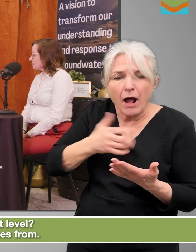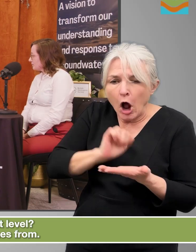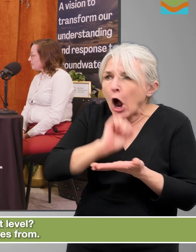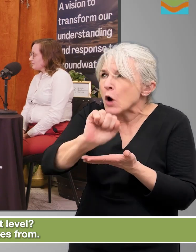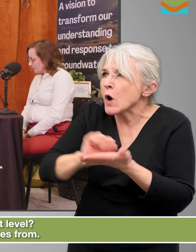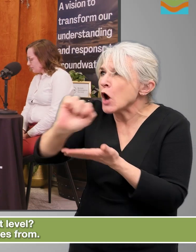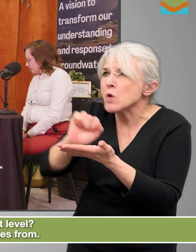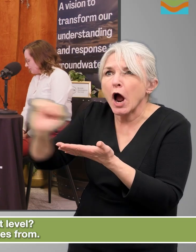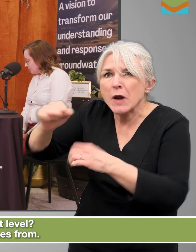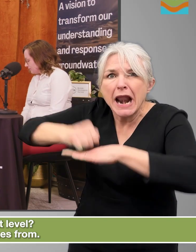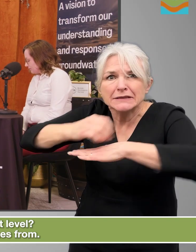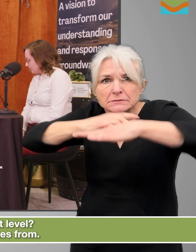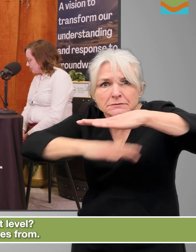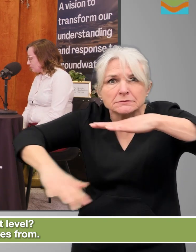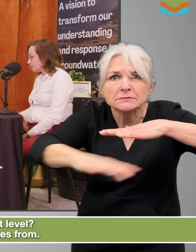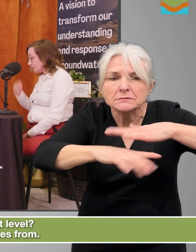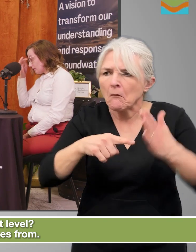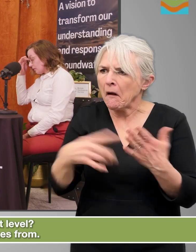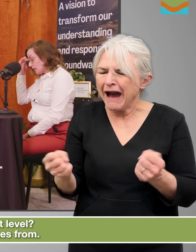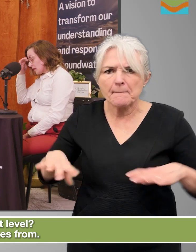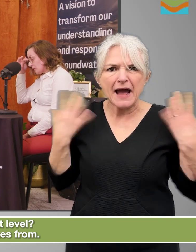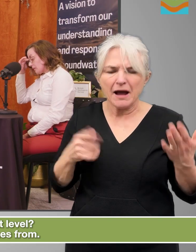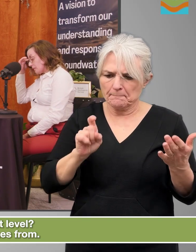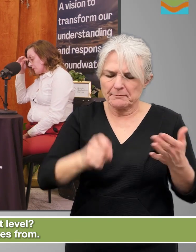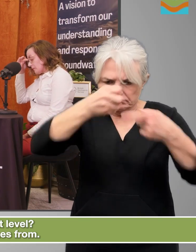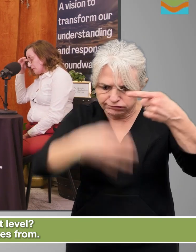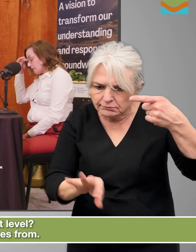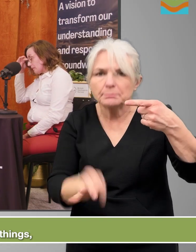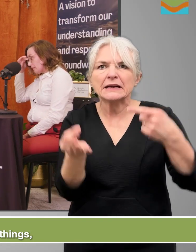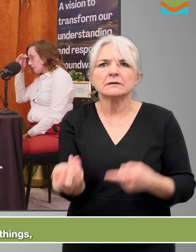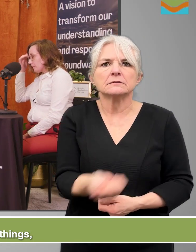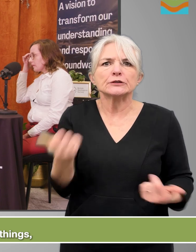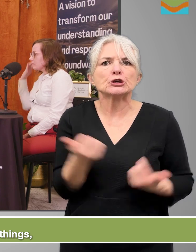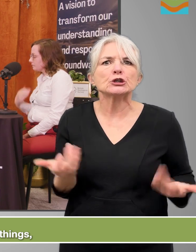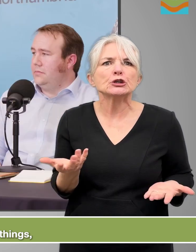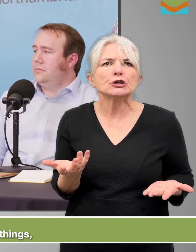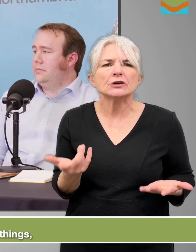How can we push it to the next level? And I guess that's where it comes from. We have to look at the bigger things,